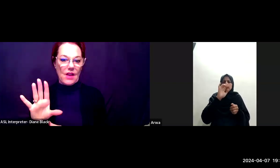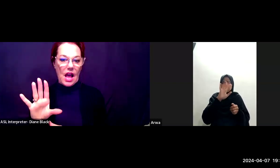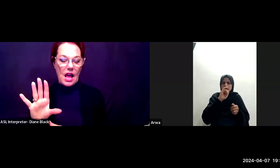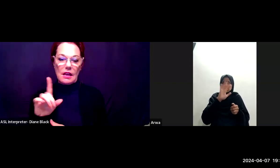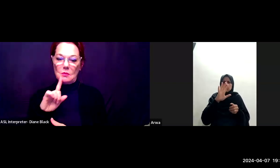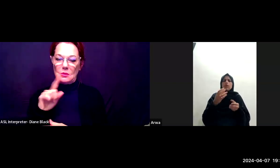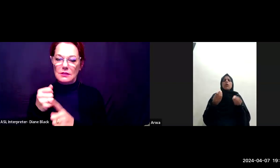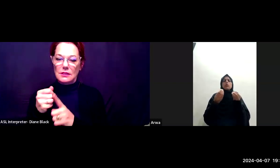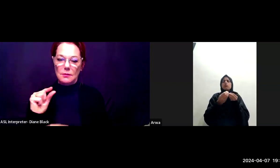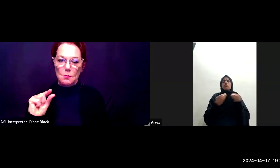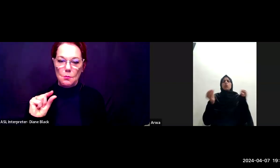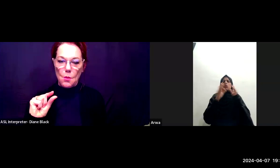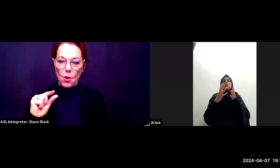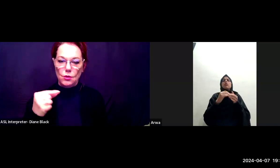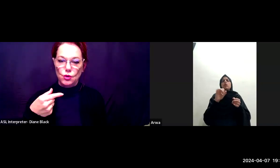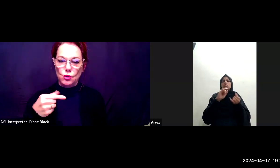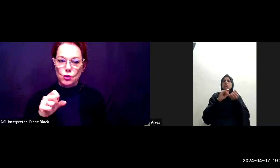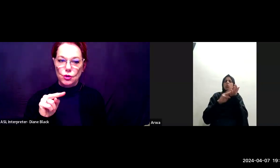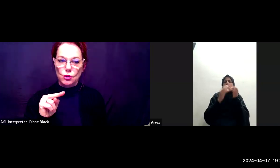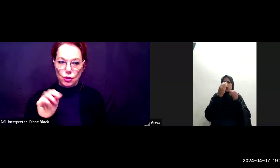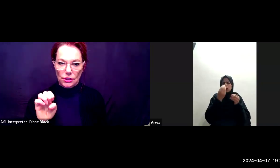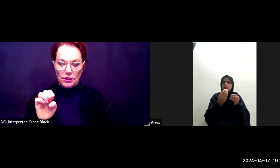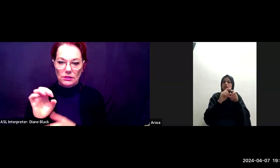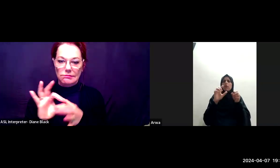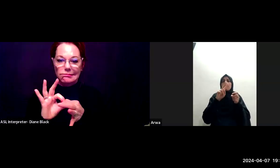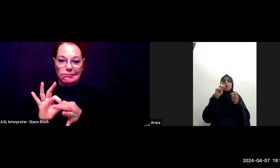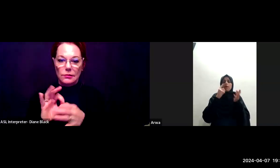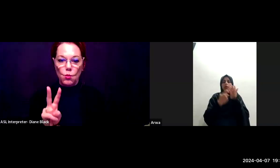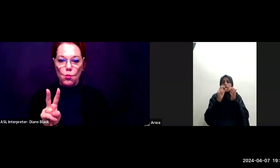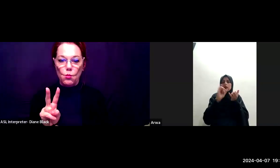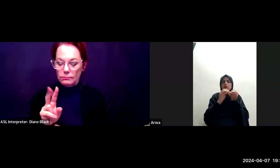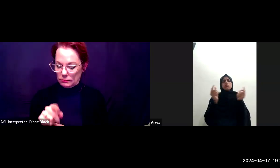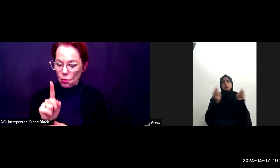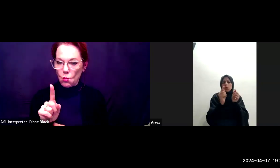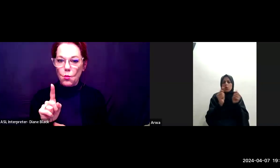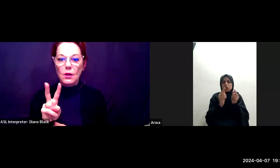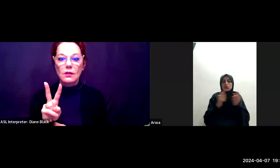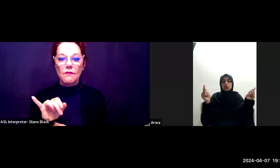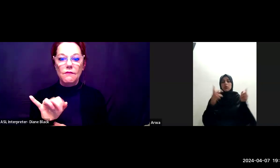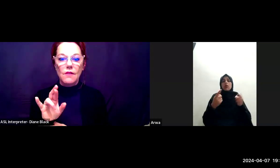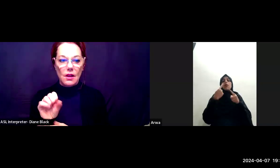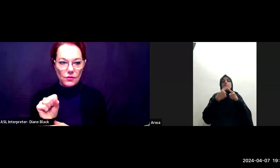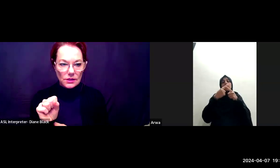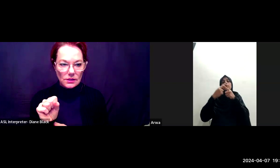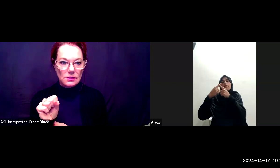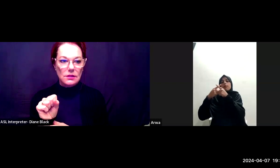be packed inside one virus and that can be made to be multiplied in a laboratory and then you can